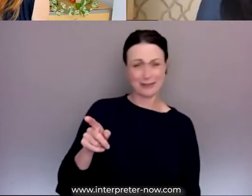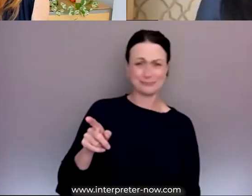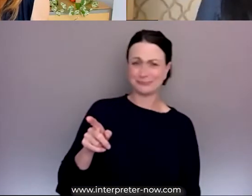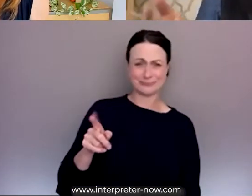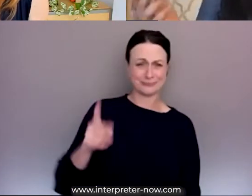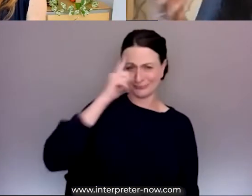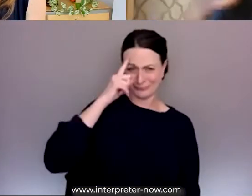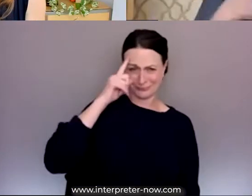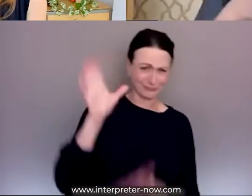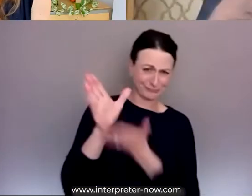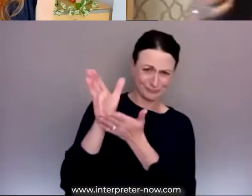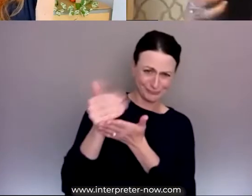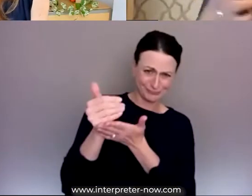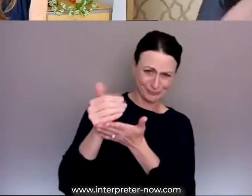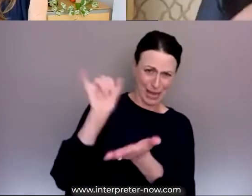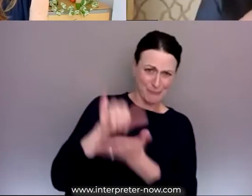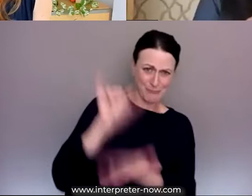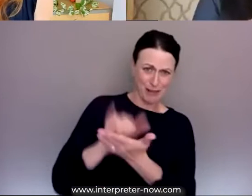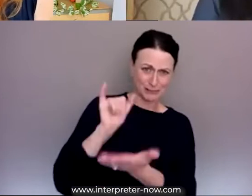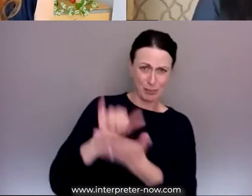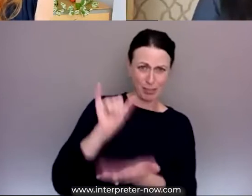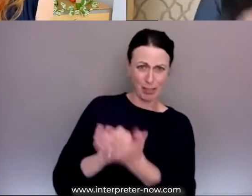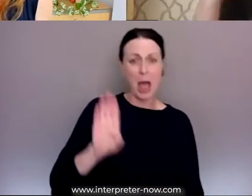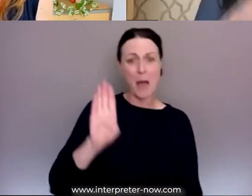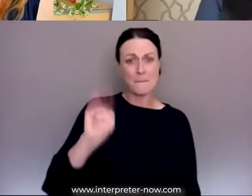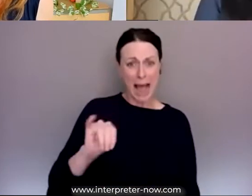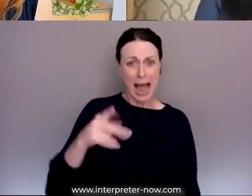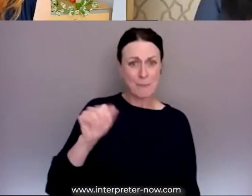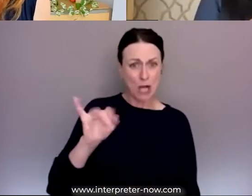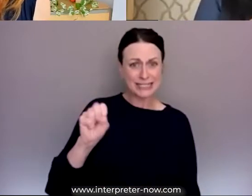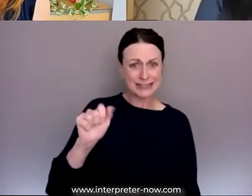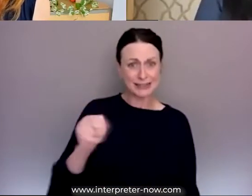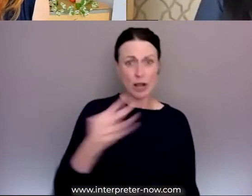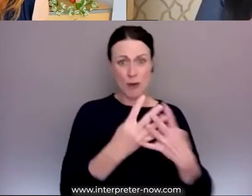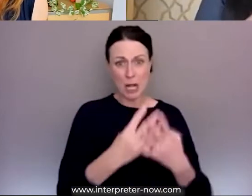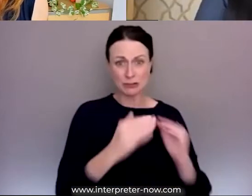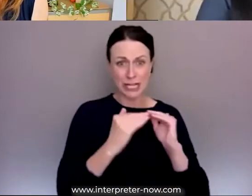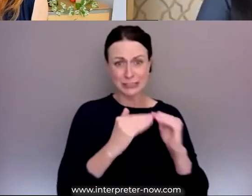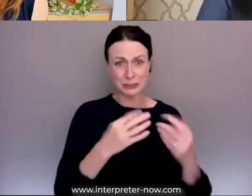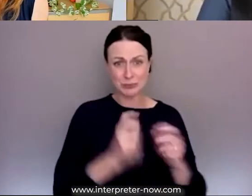That that wasn't possible. Those two words didn't go together—bipartisan and criminal justice reform. No one could think of it.